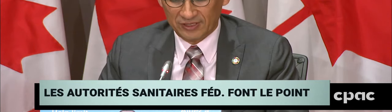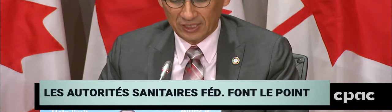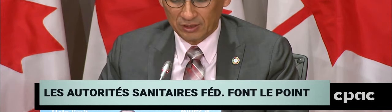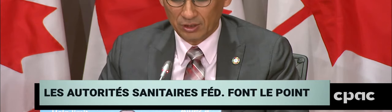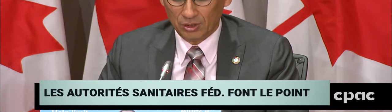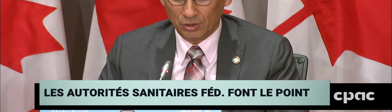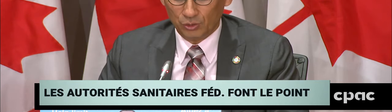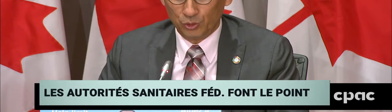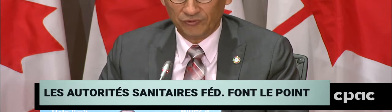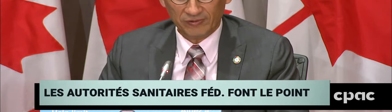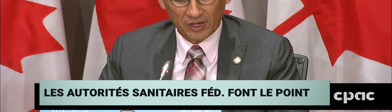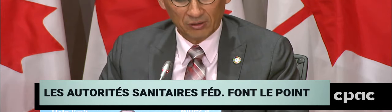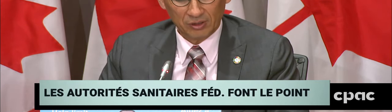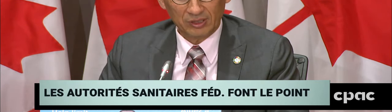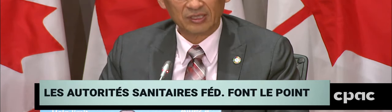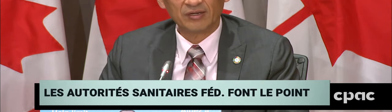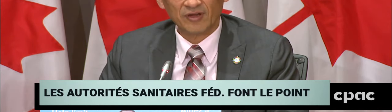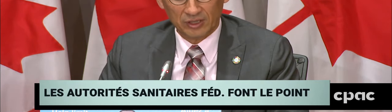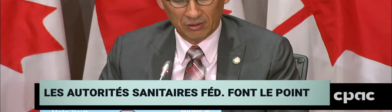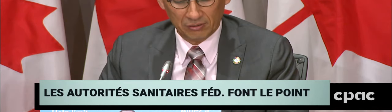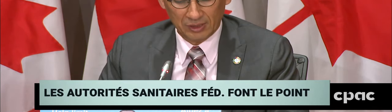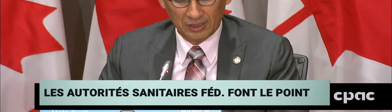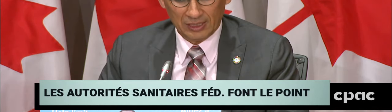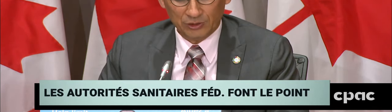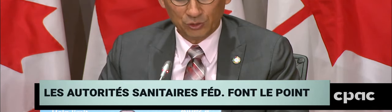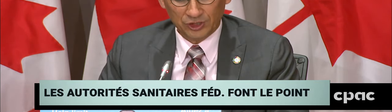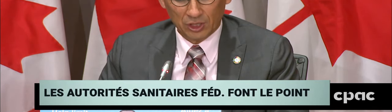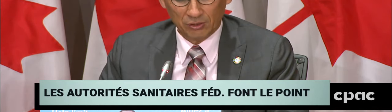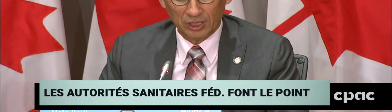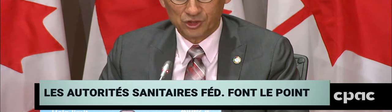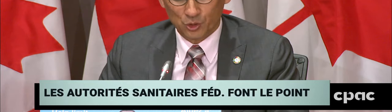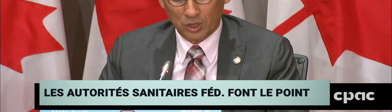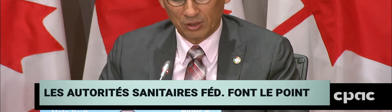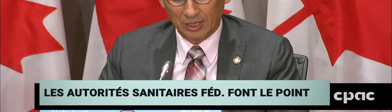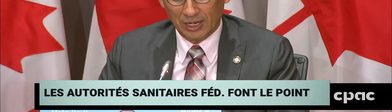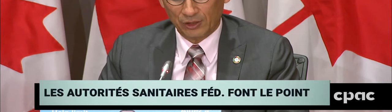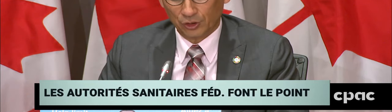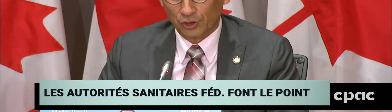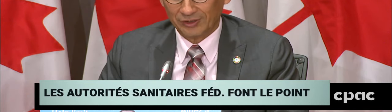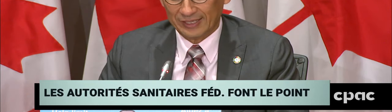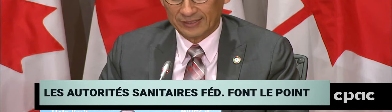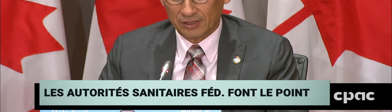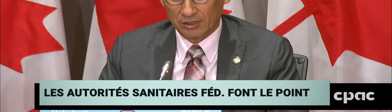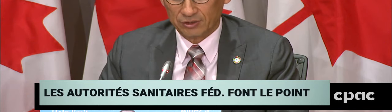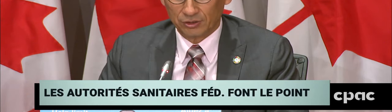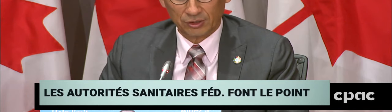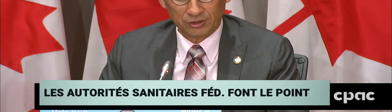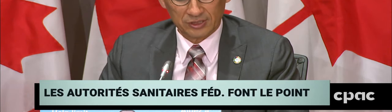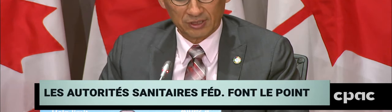MOST RECENT 7 DAYS.